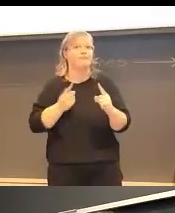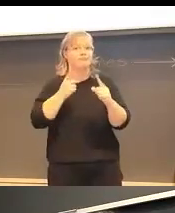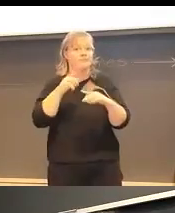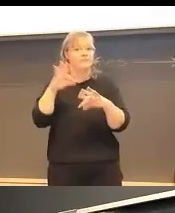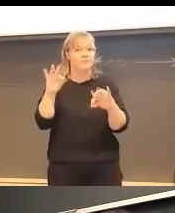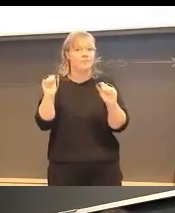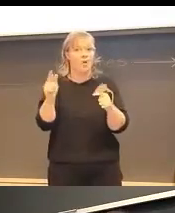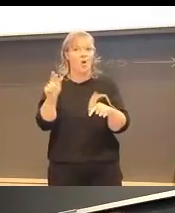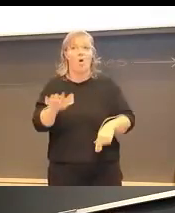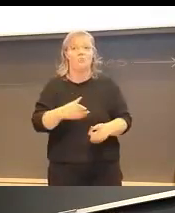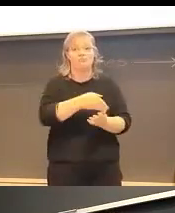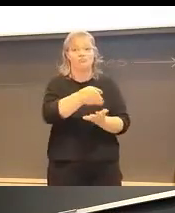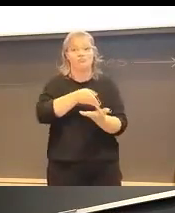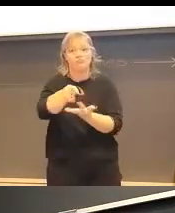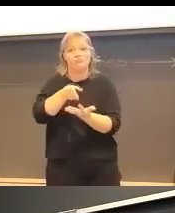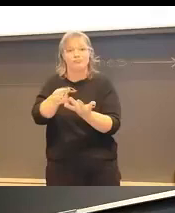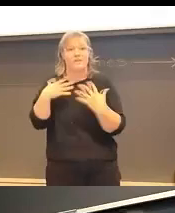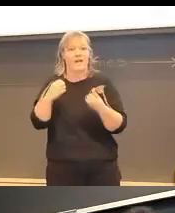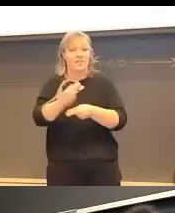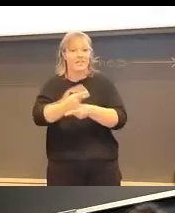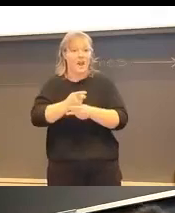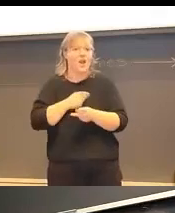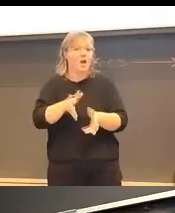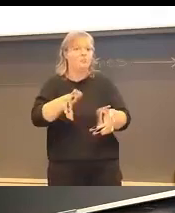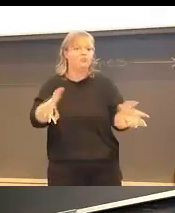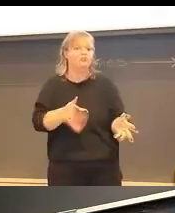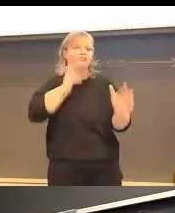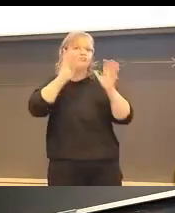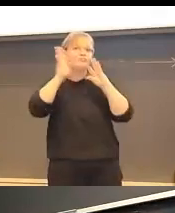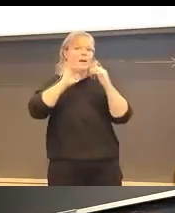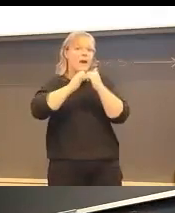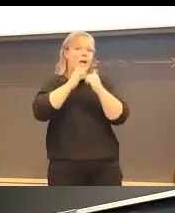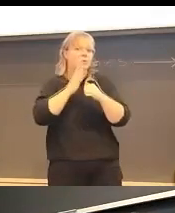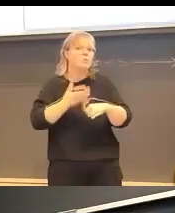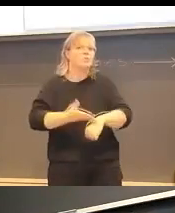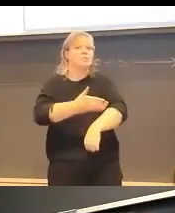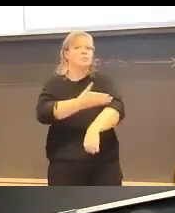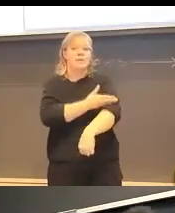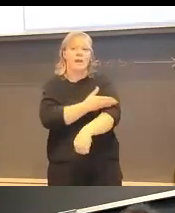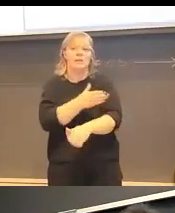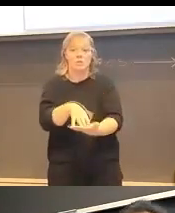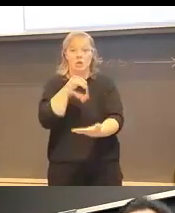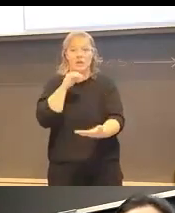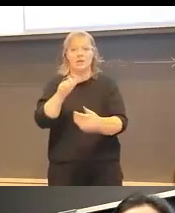delivery and who push us to think creatively about how to enhance learning in 2023 Susan over to